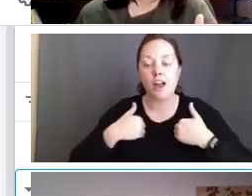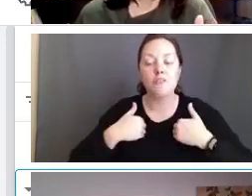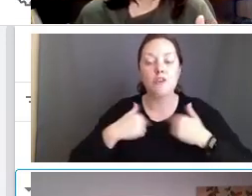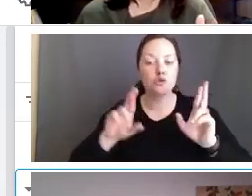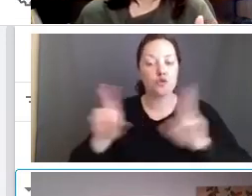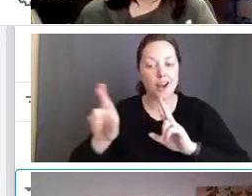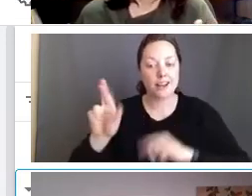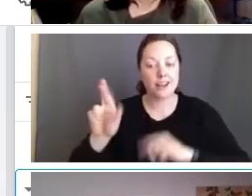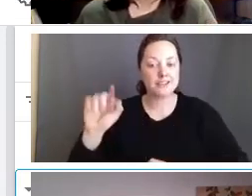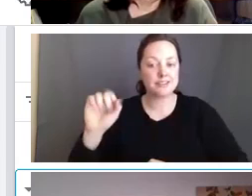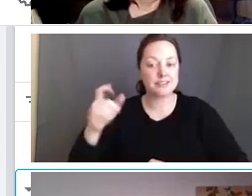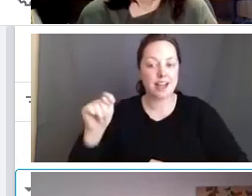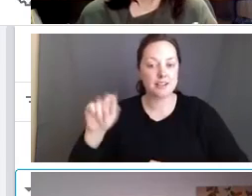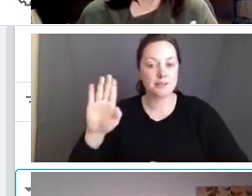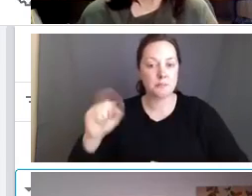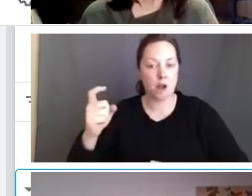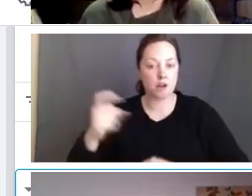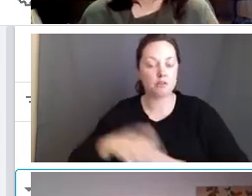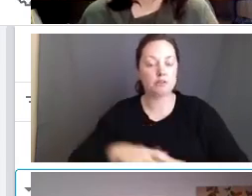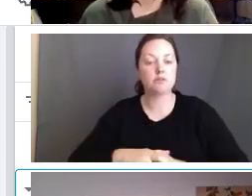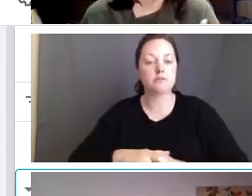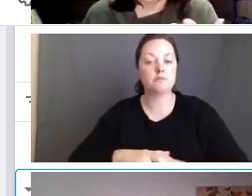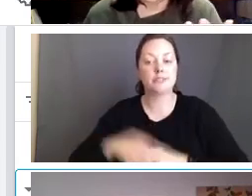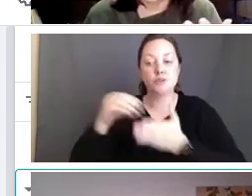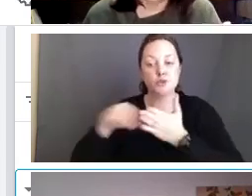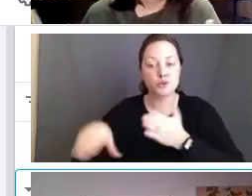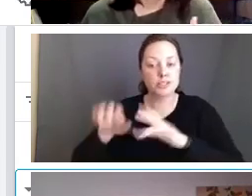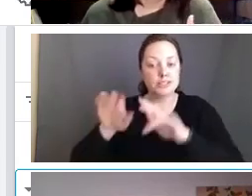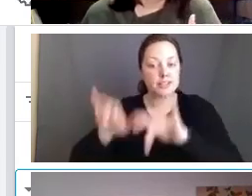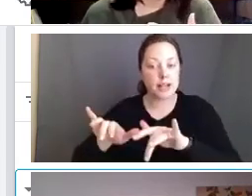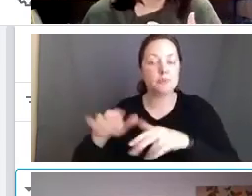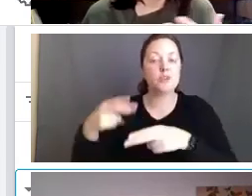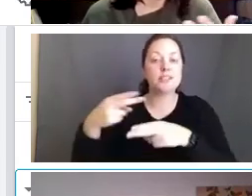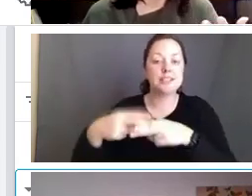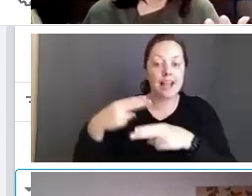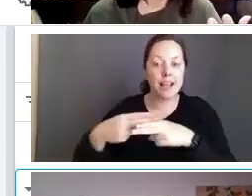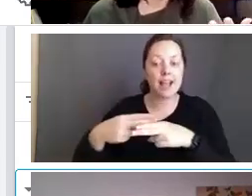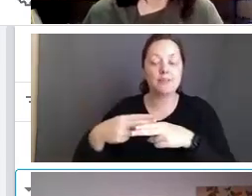list and need to do something a bit creative there.